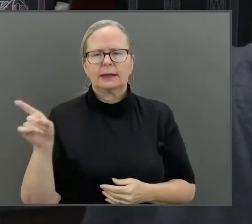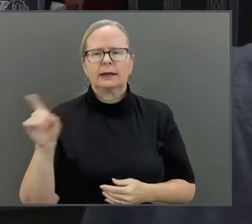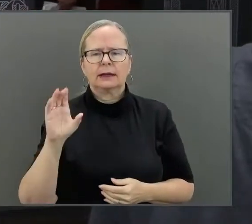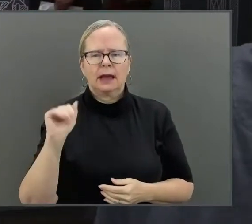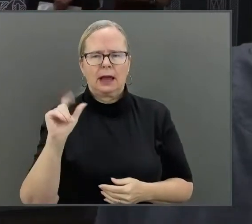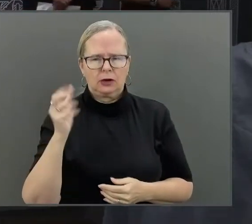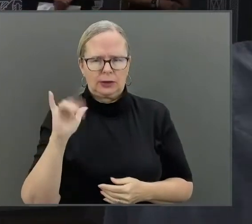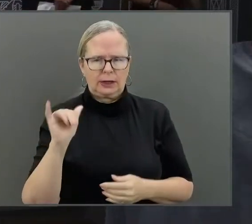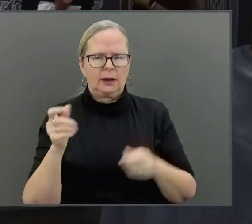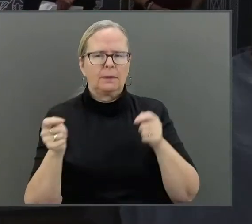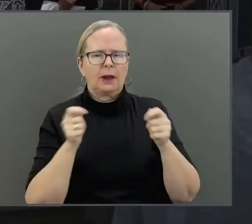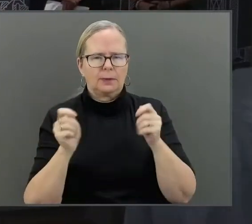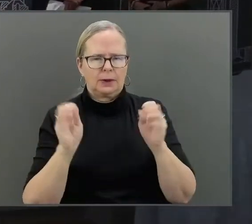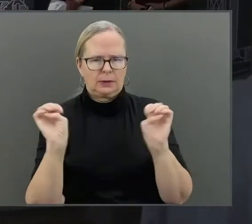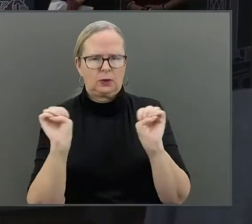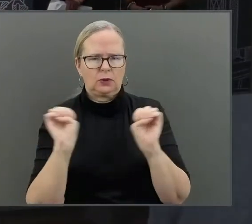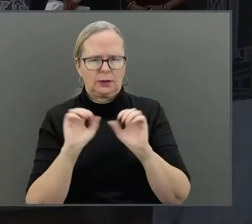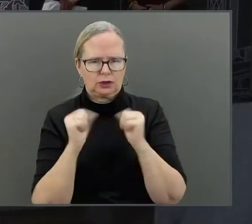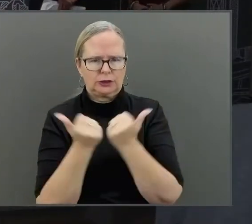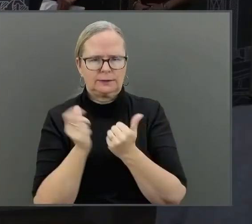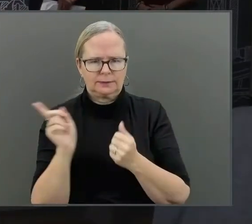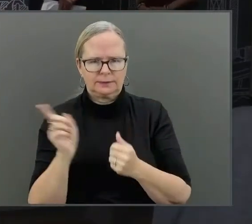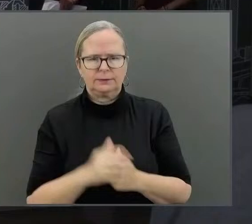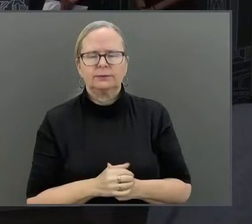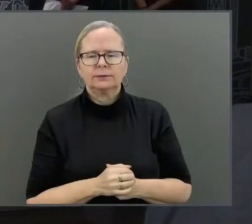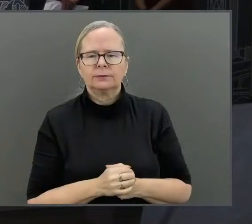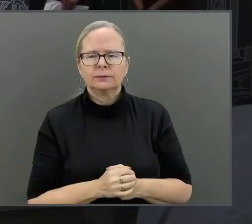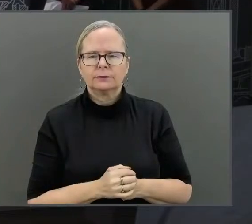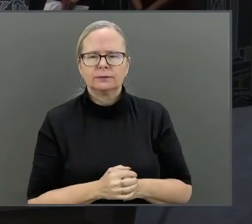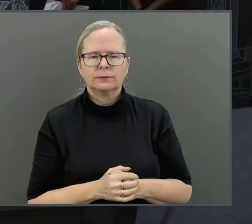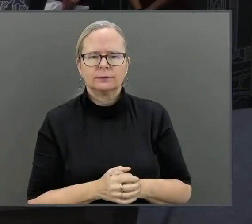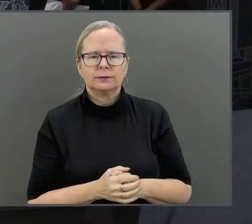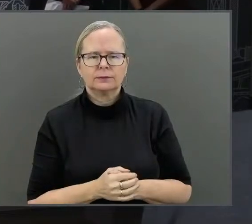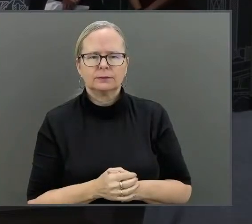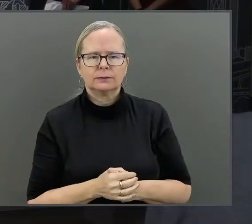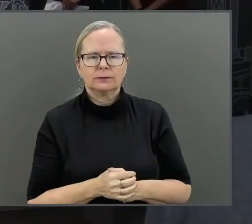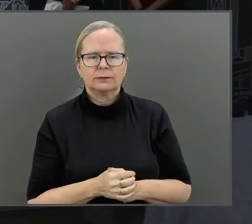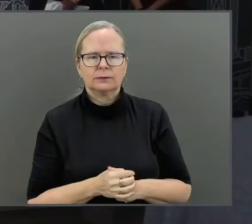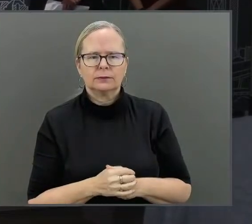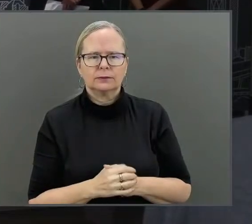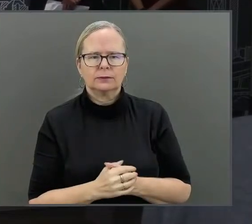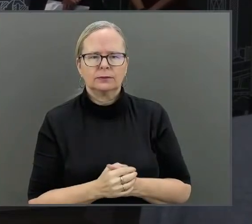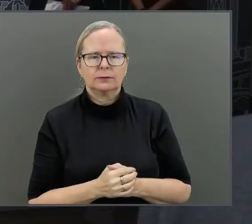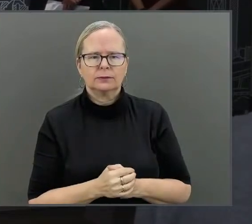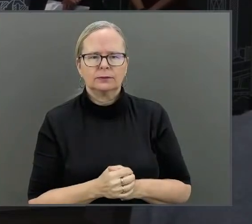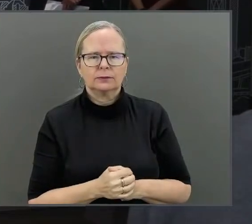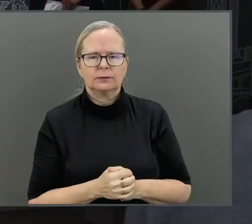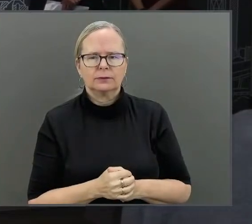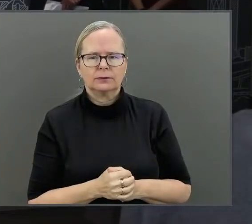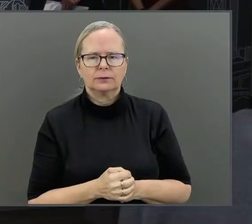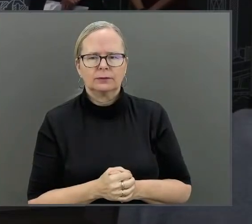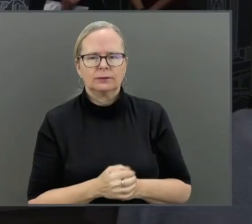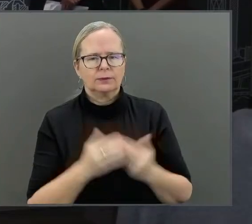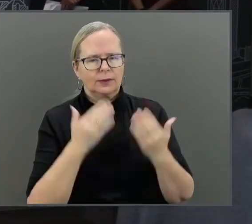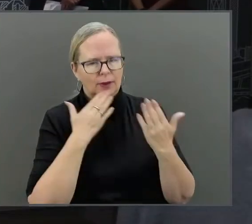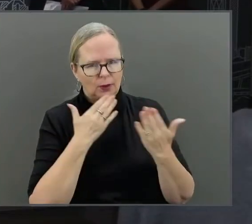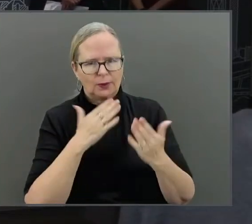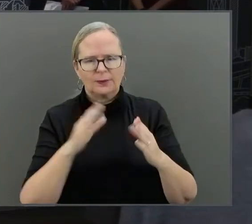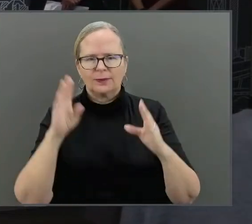thank you mayor good afternoon thanks for joining us and I want to begin by thanking calgarians